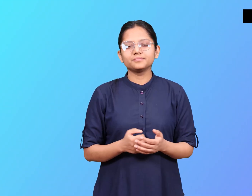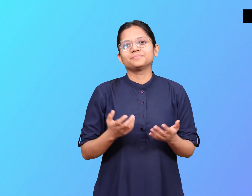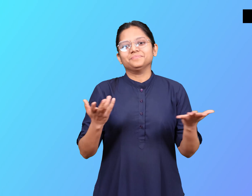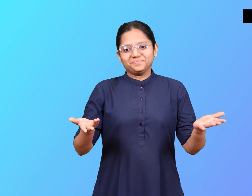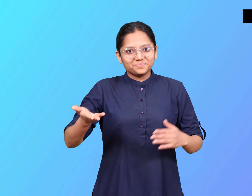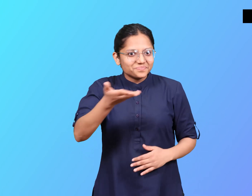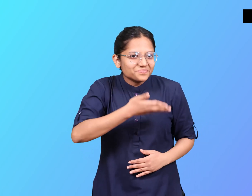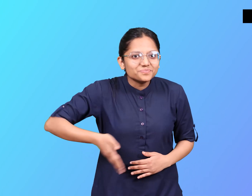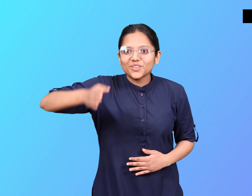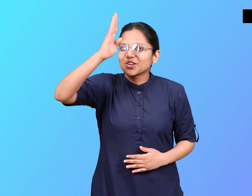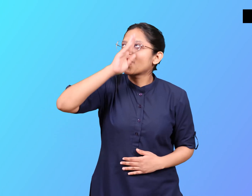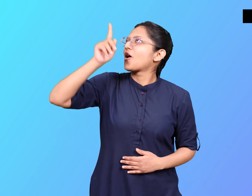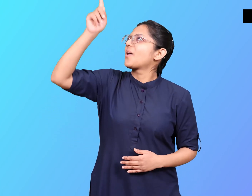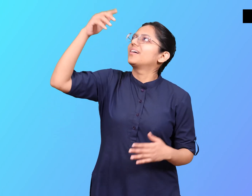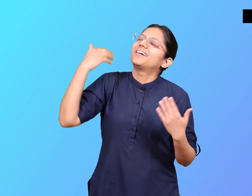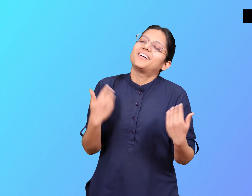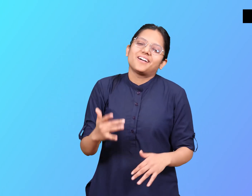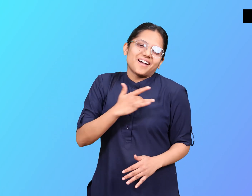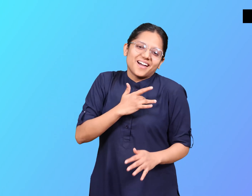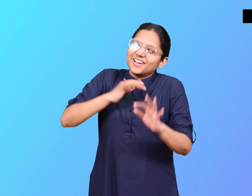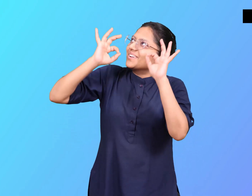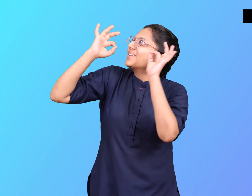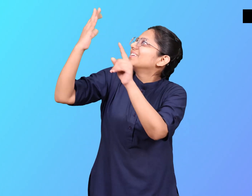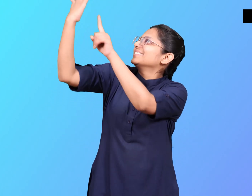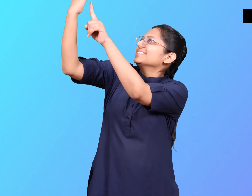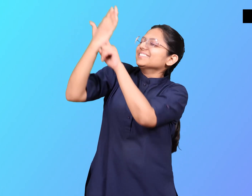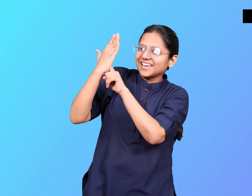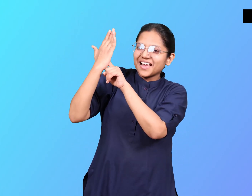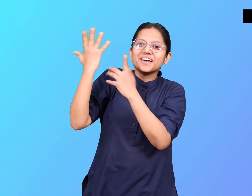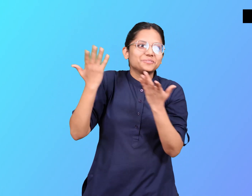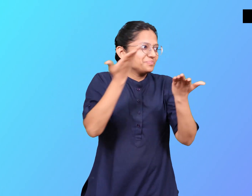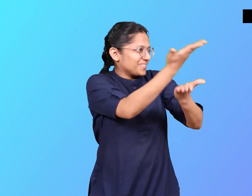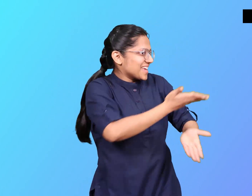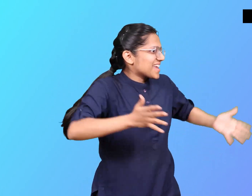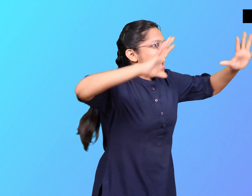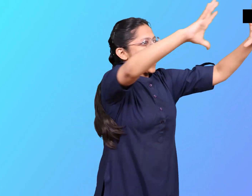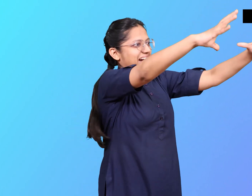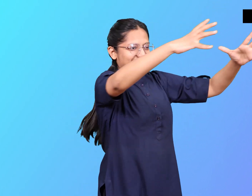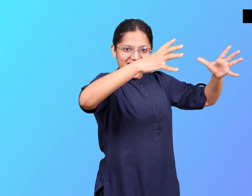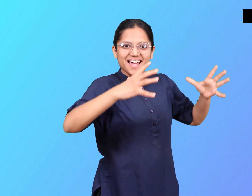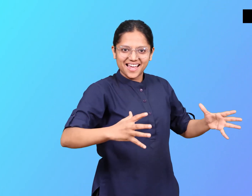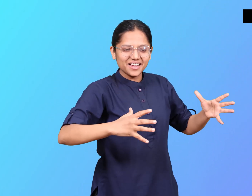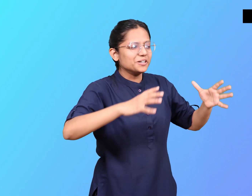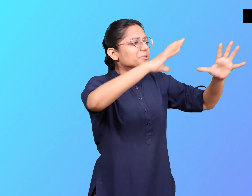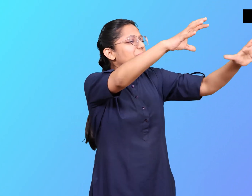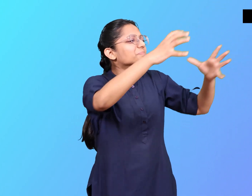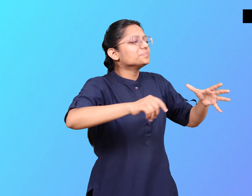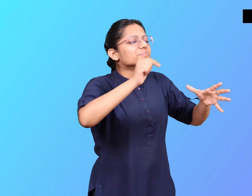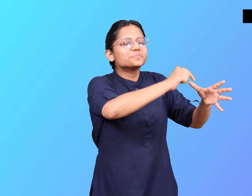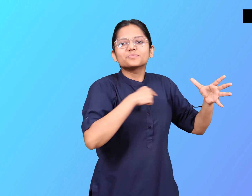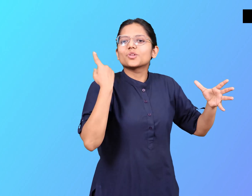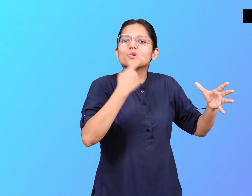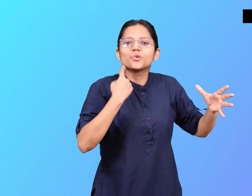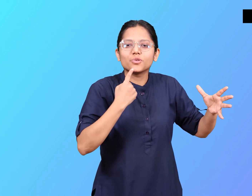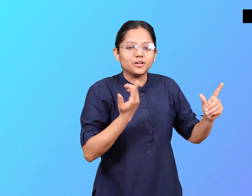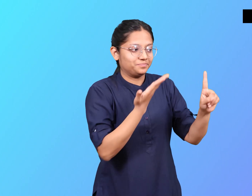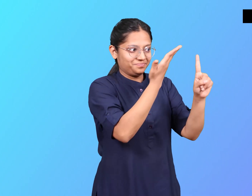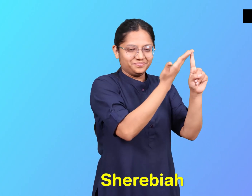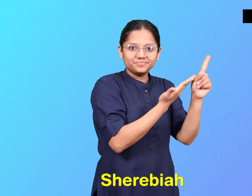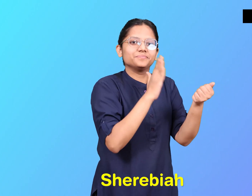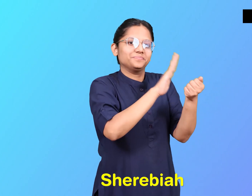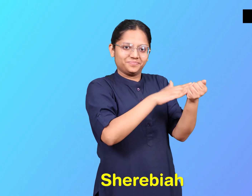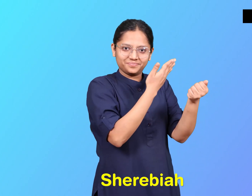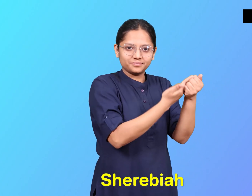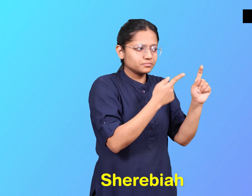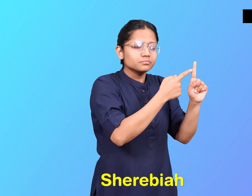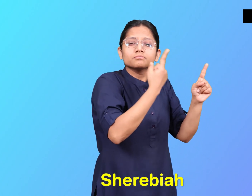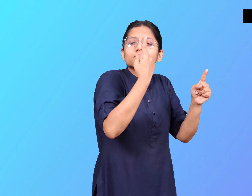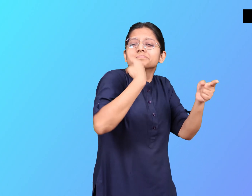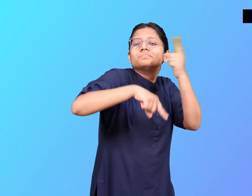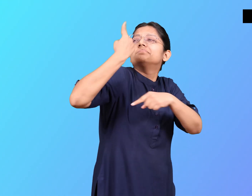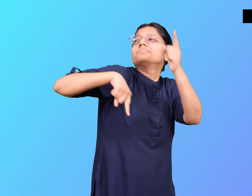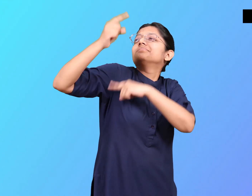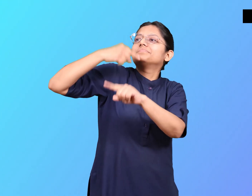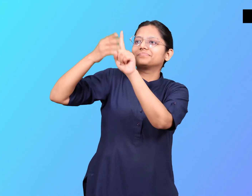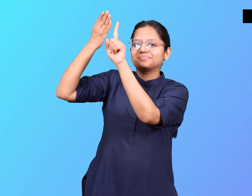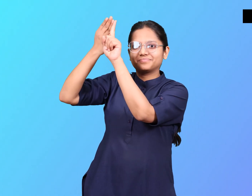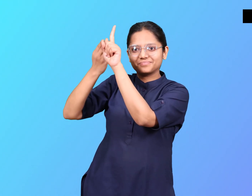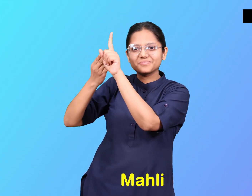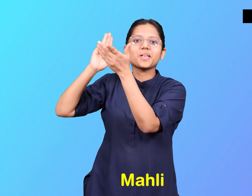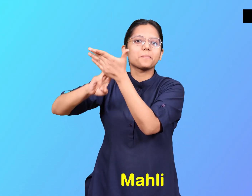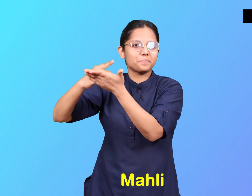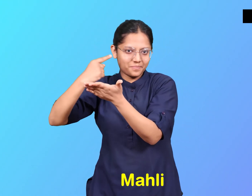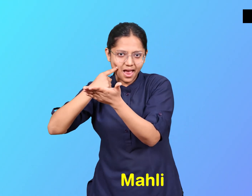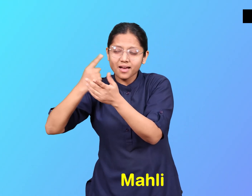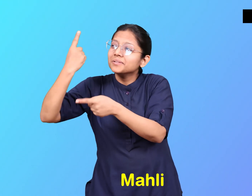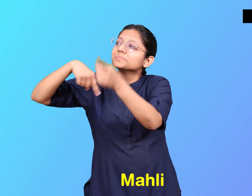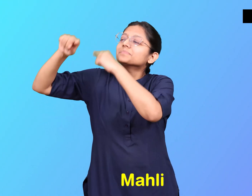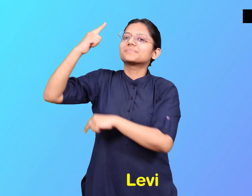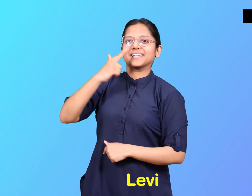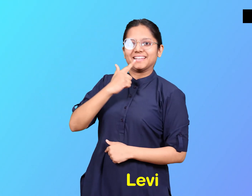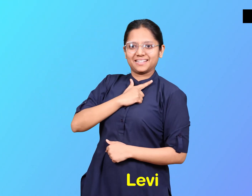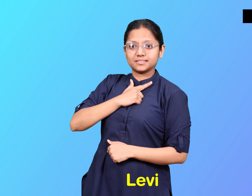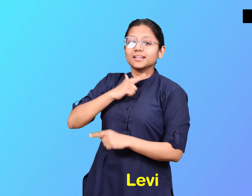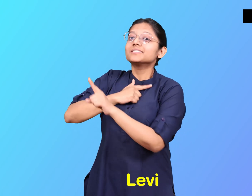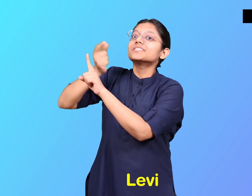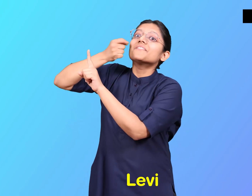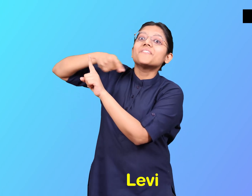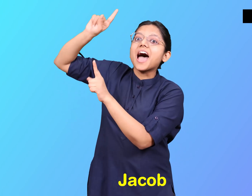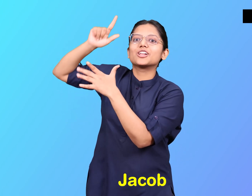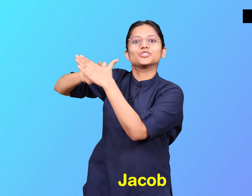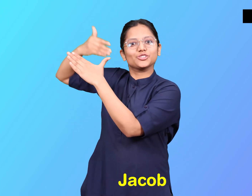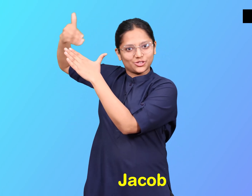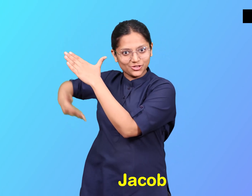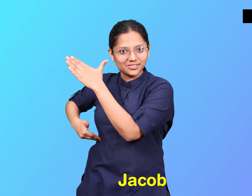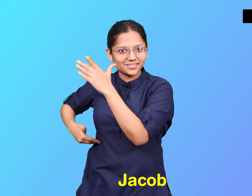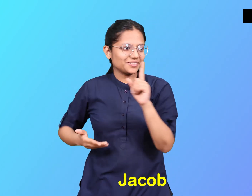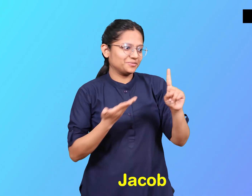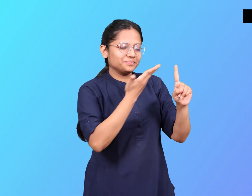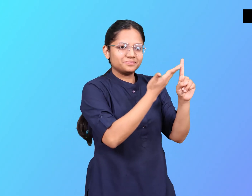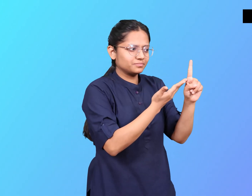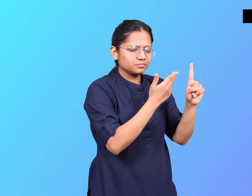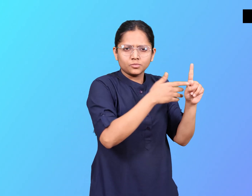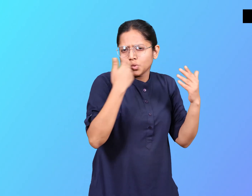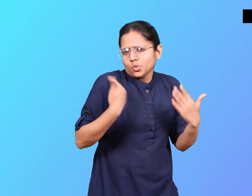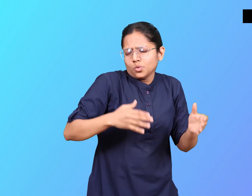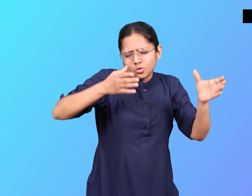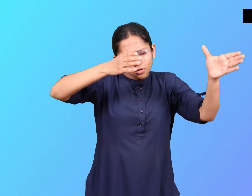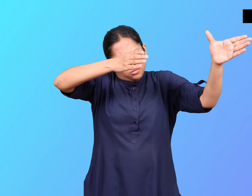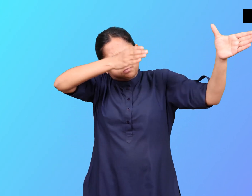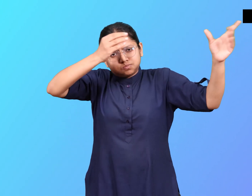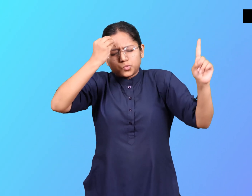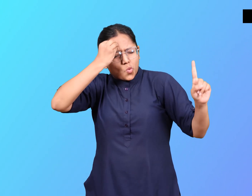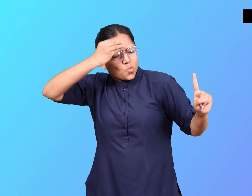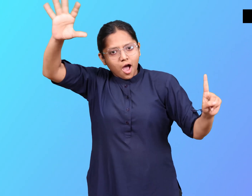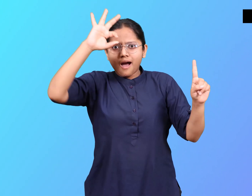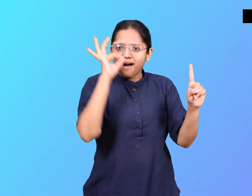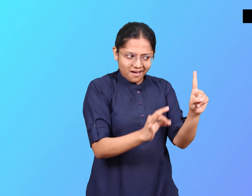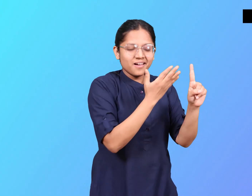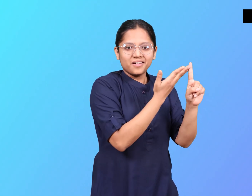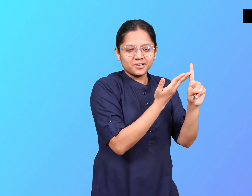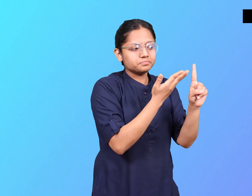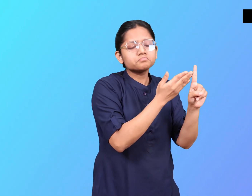Because God was with us, they sent Sherebiah, a skilled man from the descendants of Mahli. (Mahli was a son of Levi, one of Israel’s sons.)